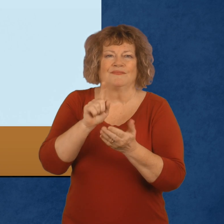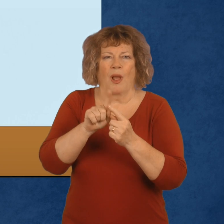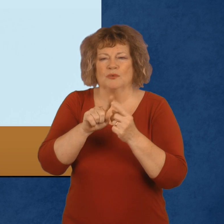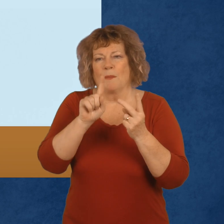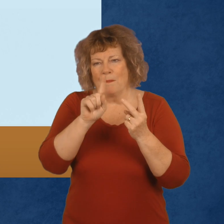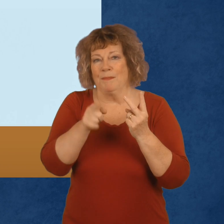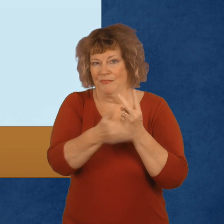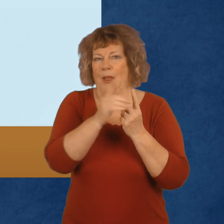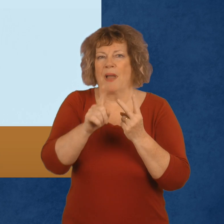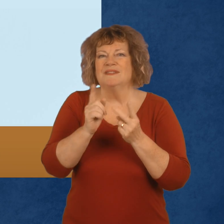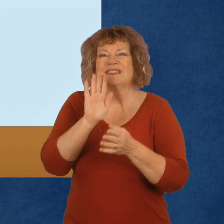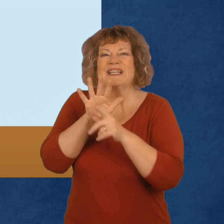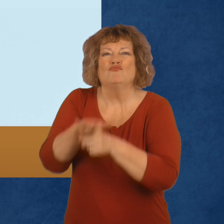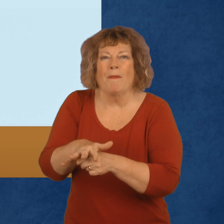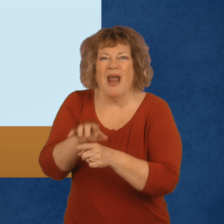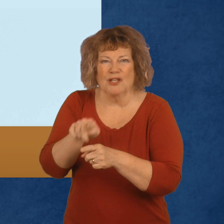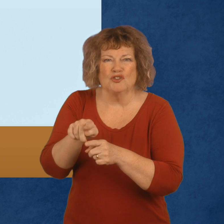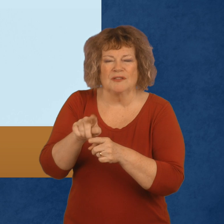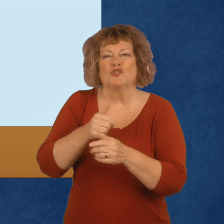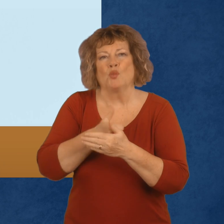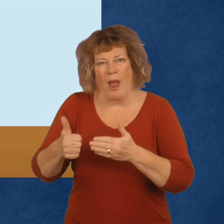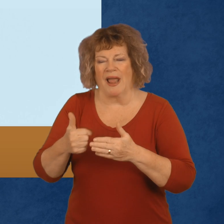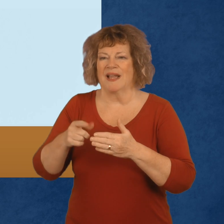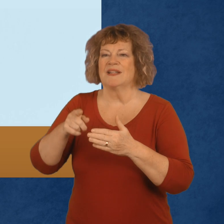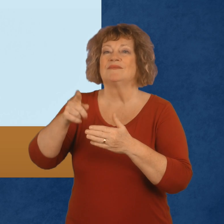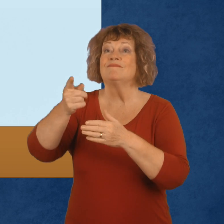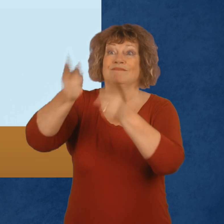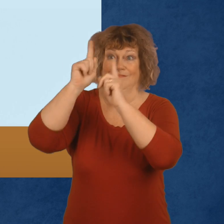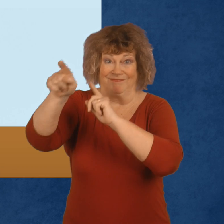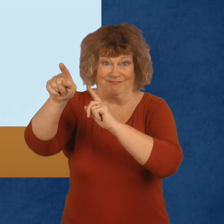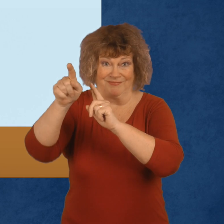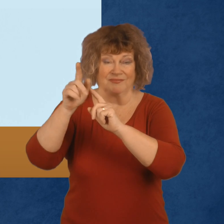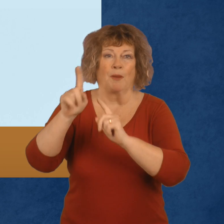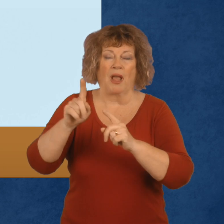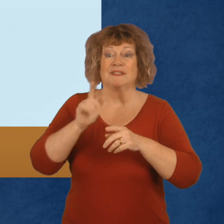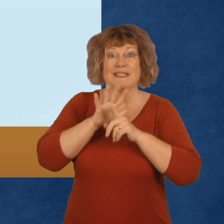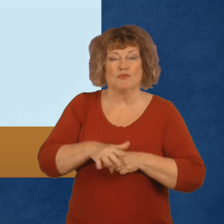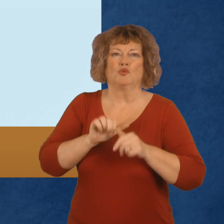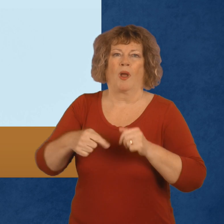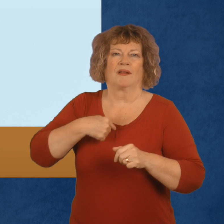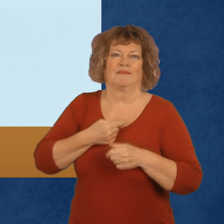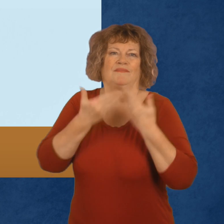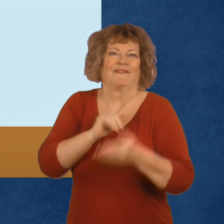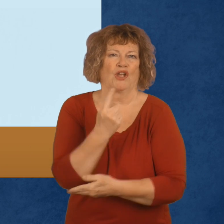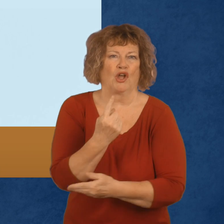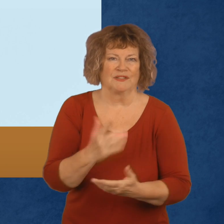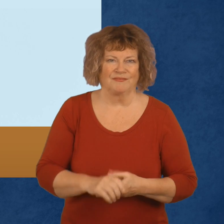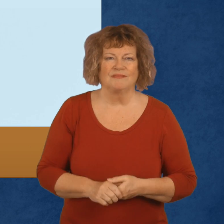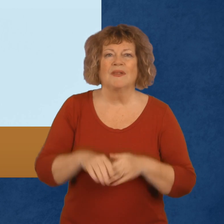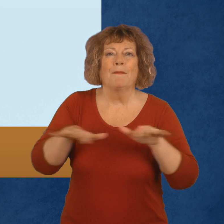People may be asked to give evidence. If you are asked to give evidence, the tribunal will require you to promise to tell the truth.